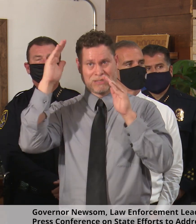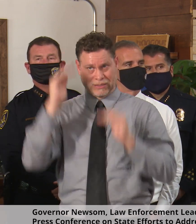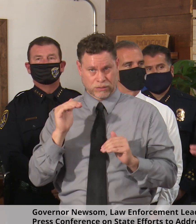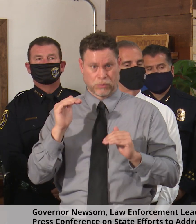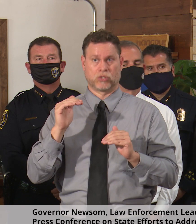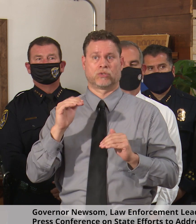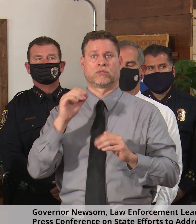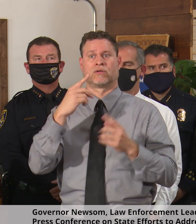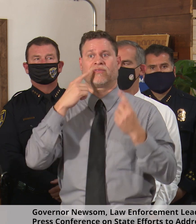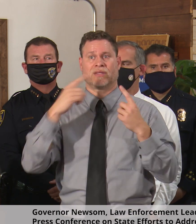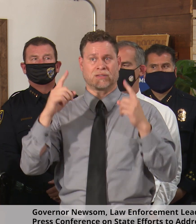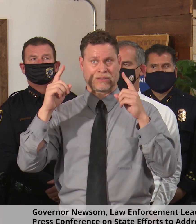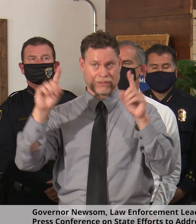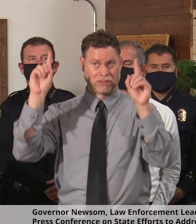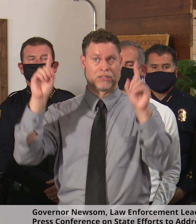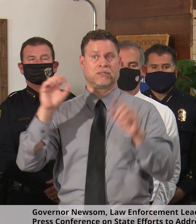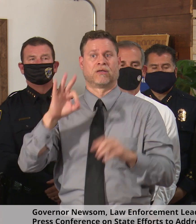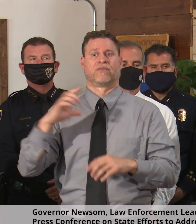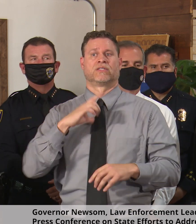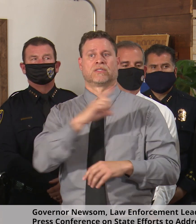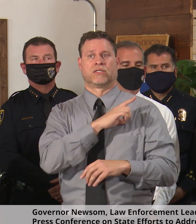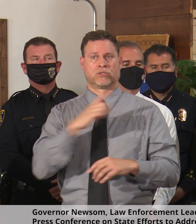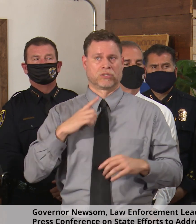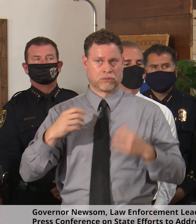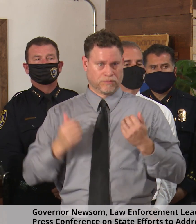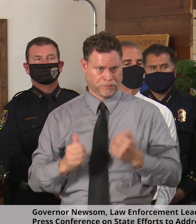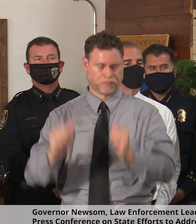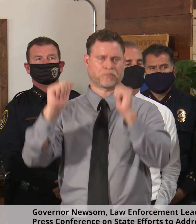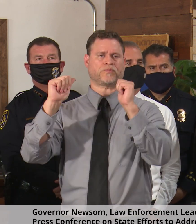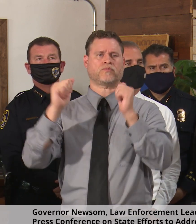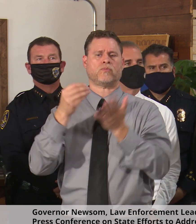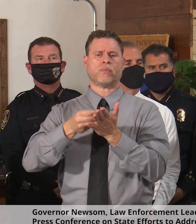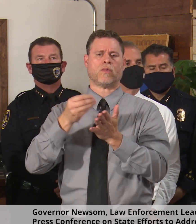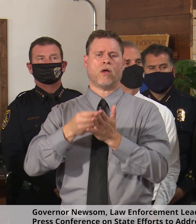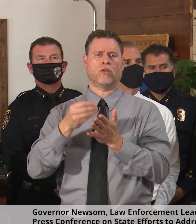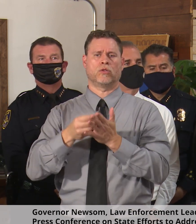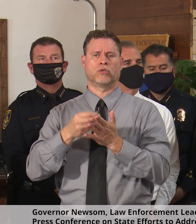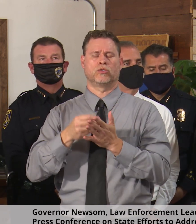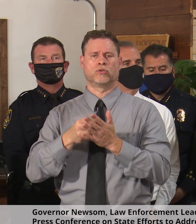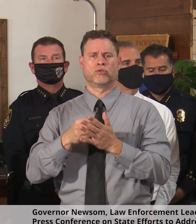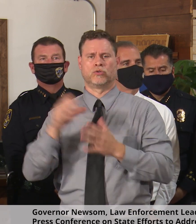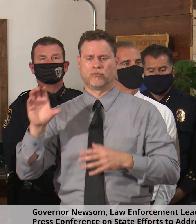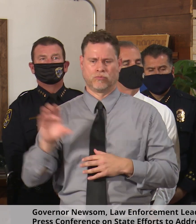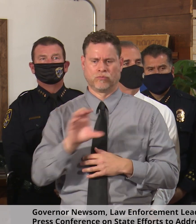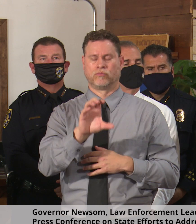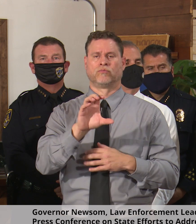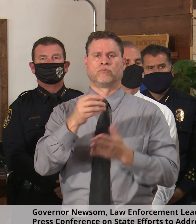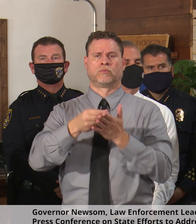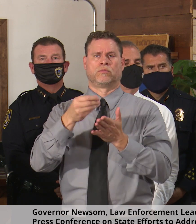of the success of this legislative effort. Those dollars codified and those dollars now